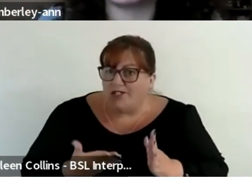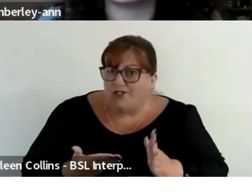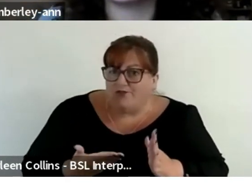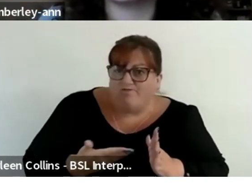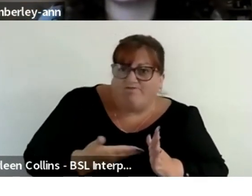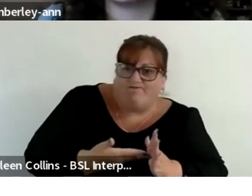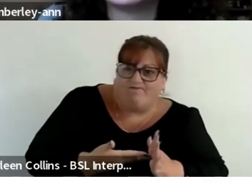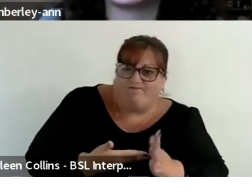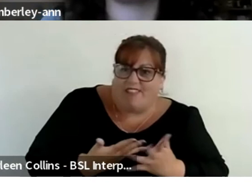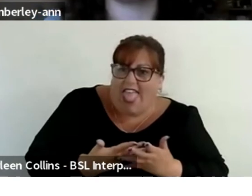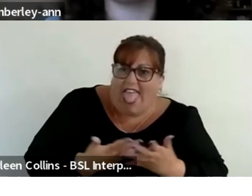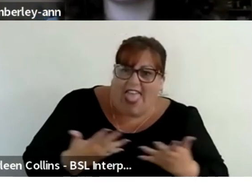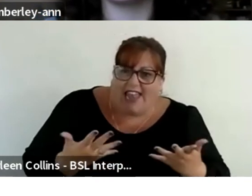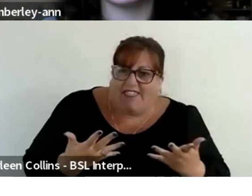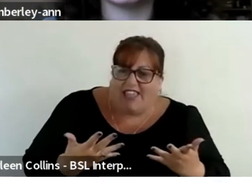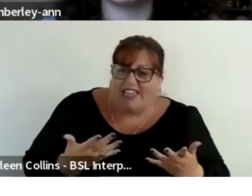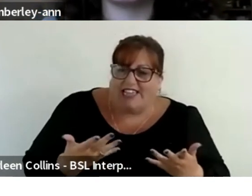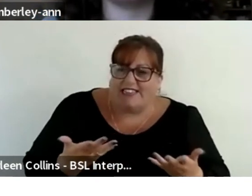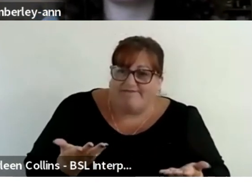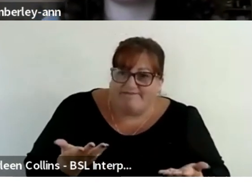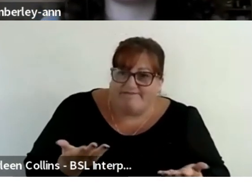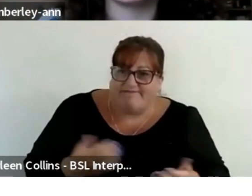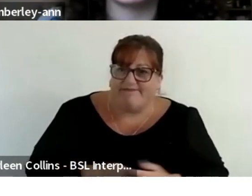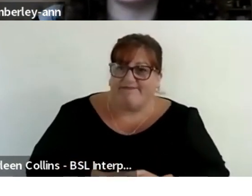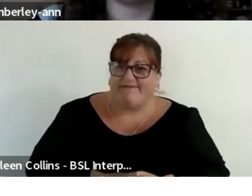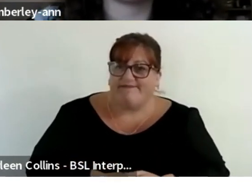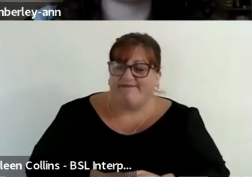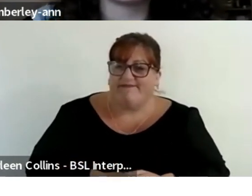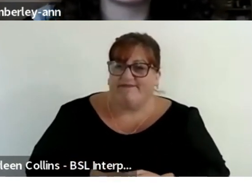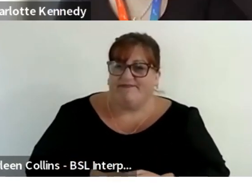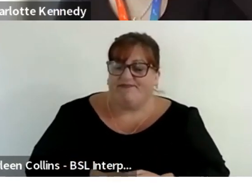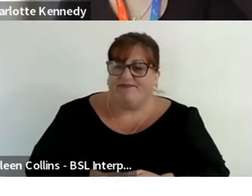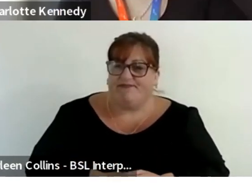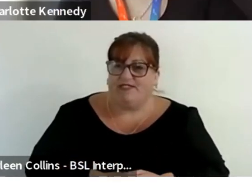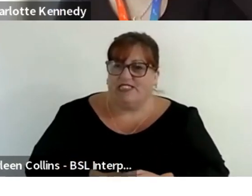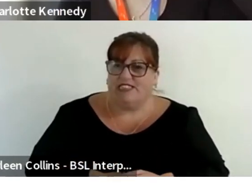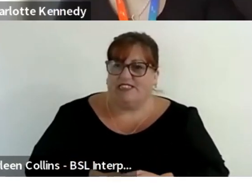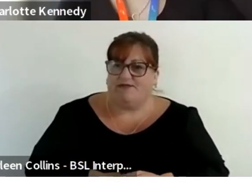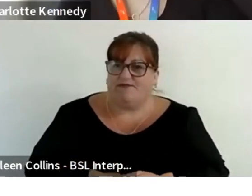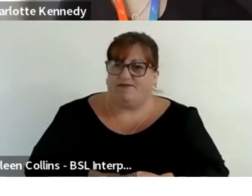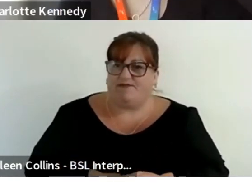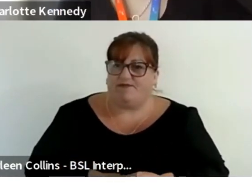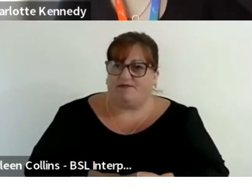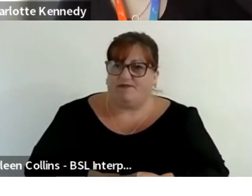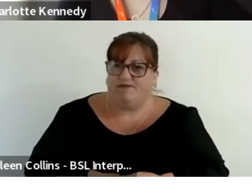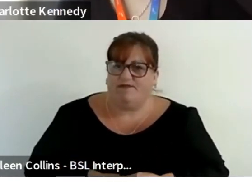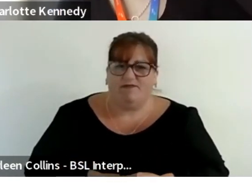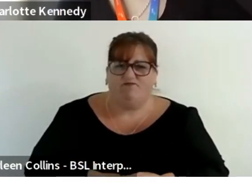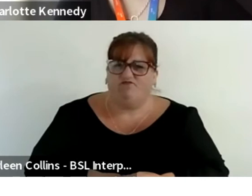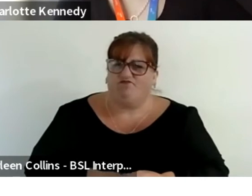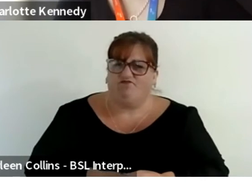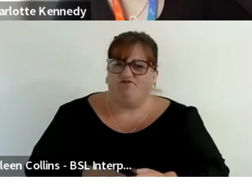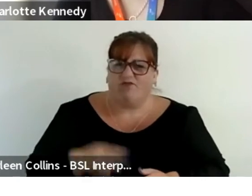reflections at all that you would like to share, feel free. I feel I've covered everything.